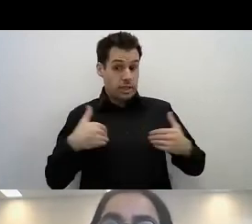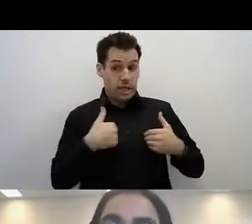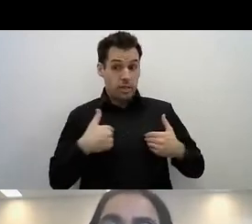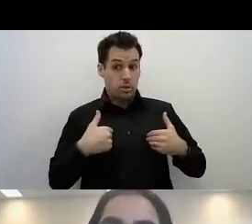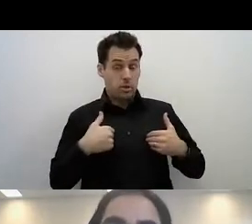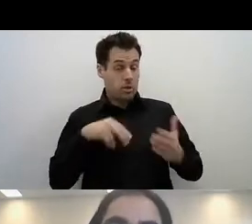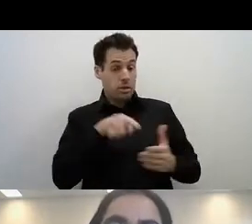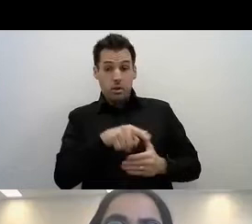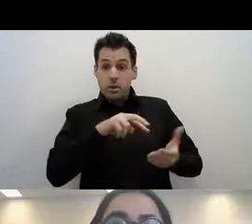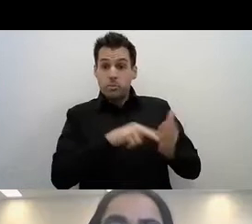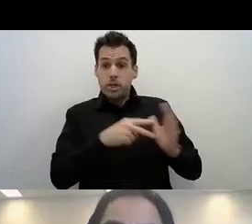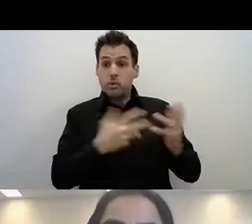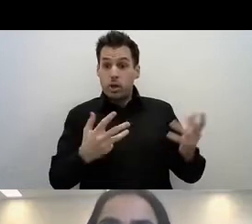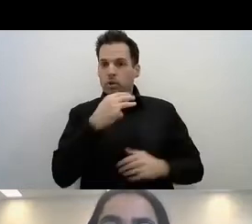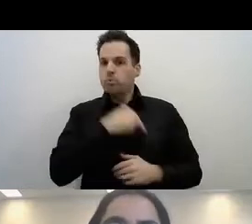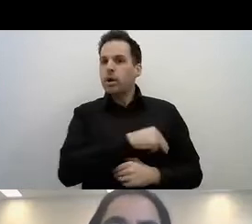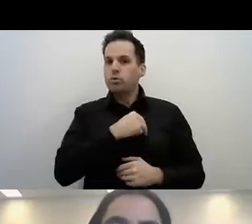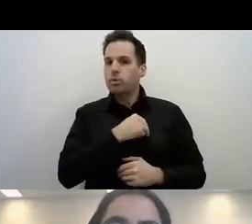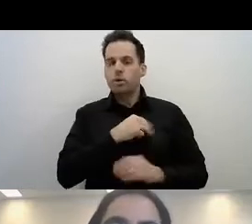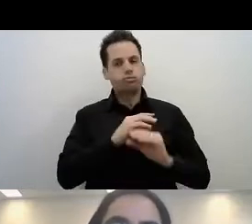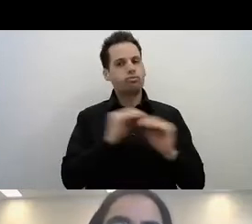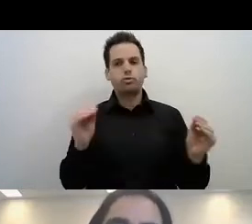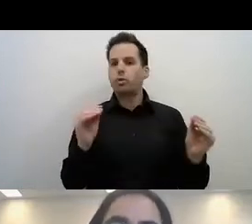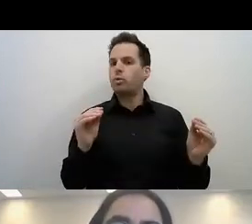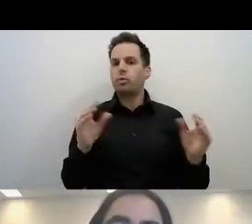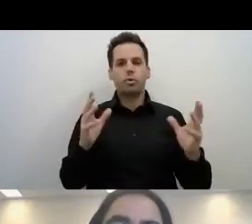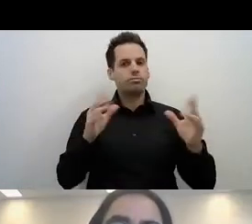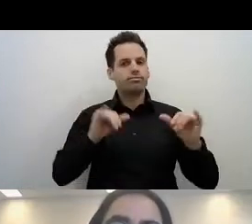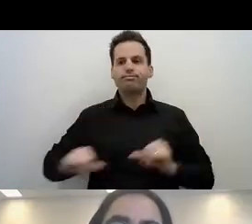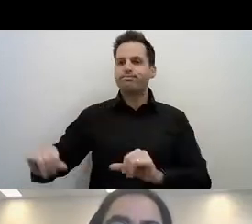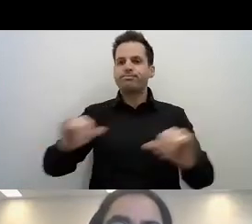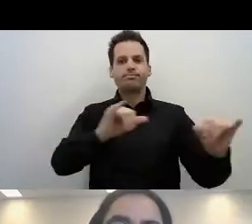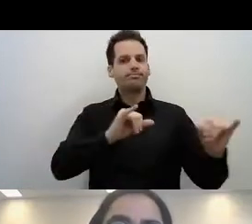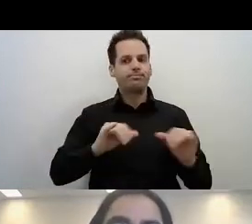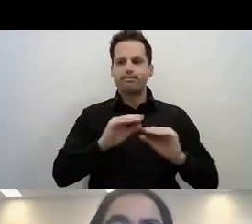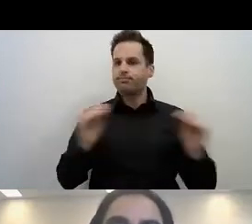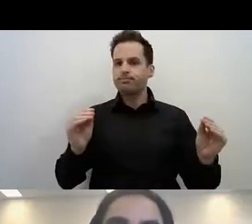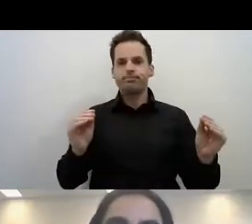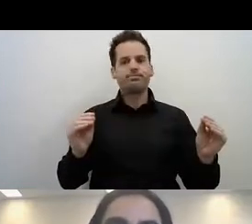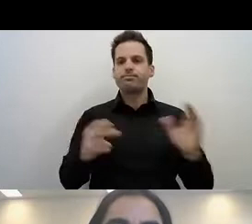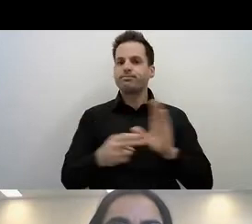this time in manitoba there is no standardized identification or certification scheme similarly